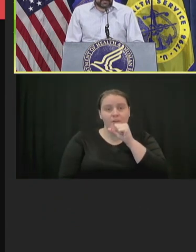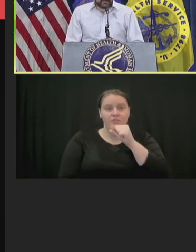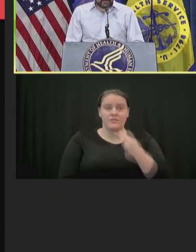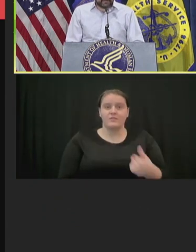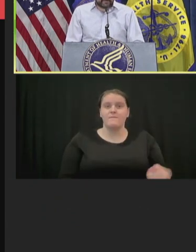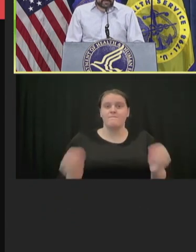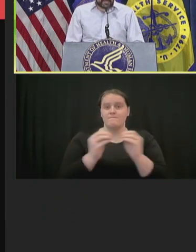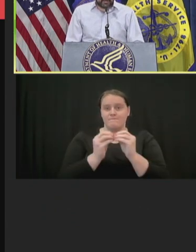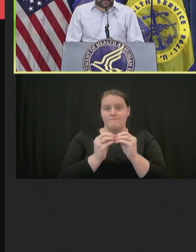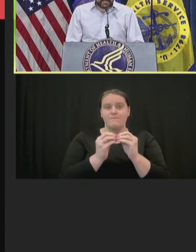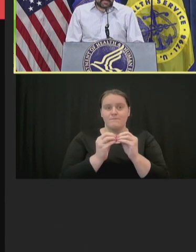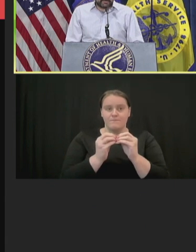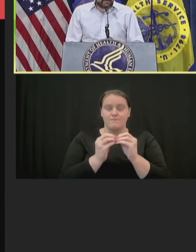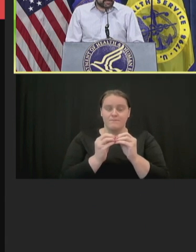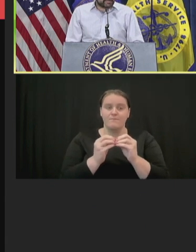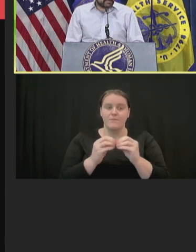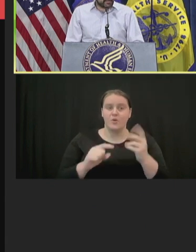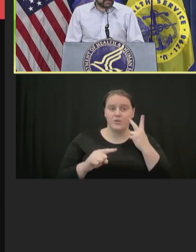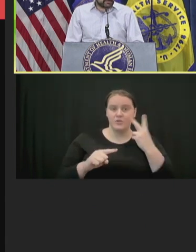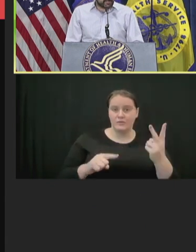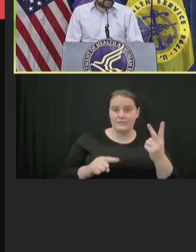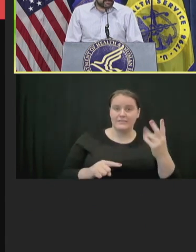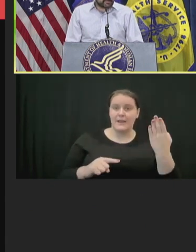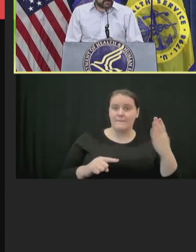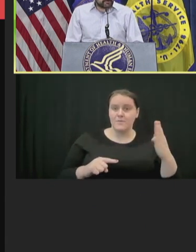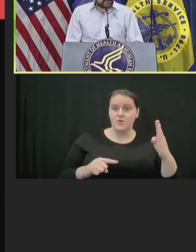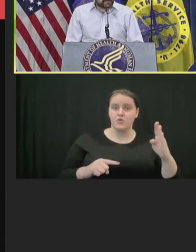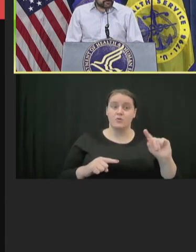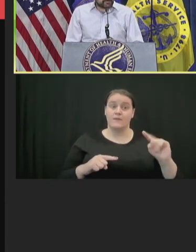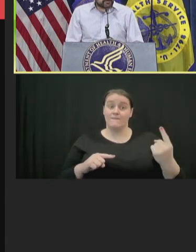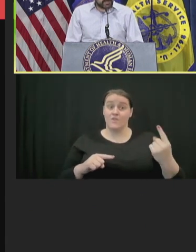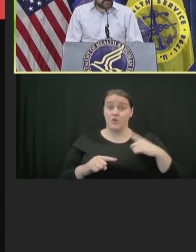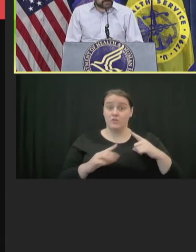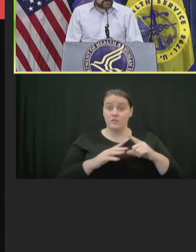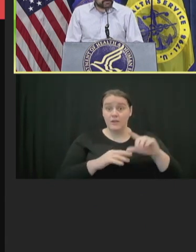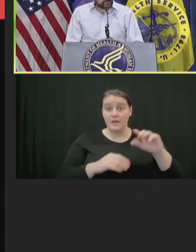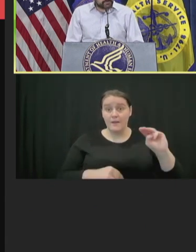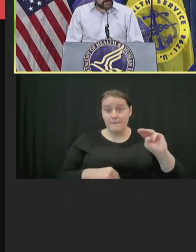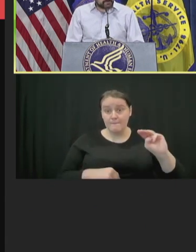are the first mRNA TB vaccine constructs that have started phase 1 trials. Those were developed by